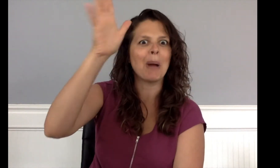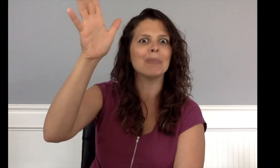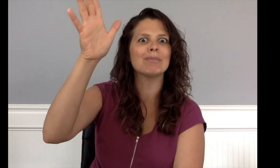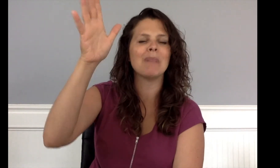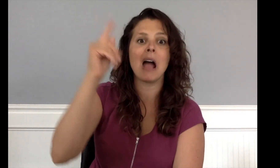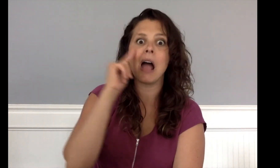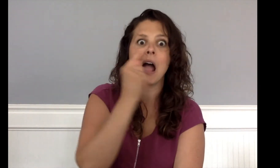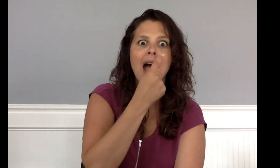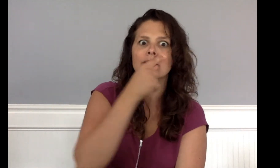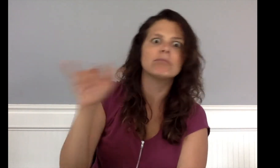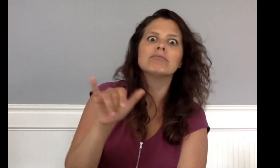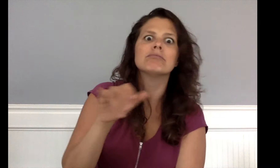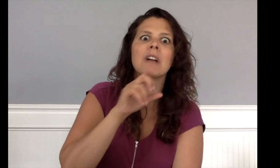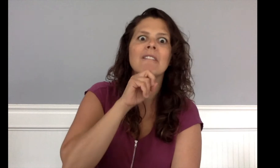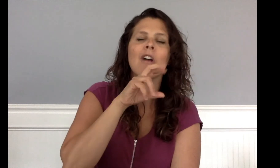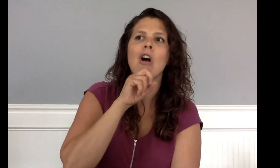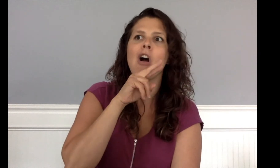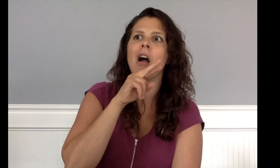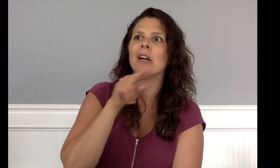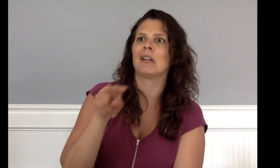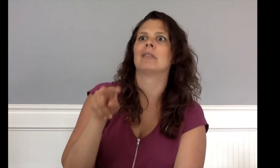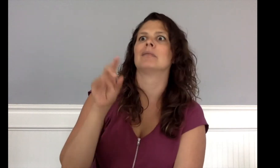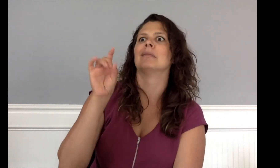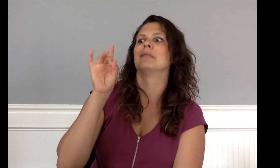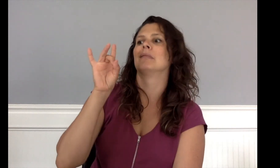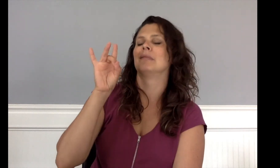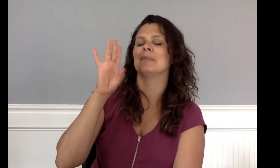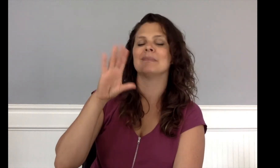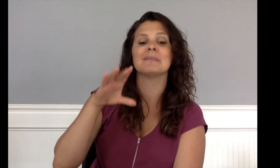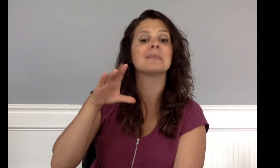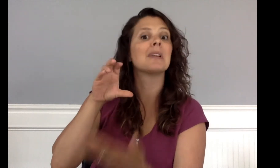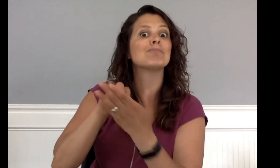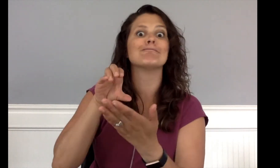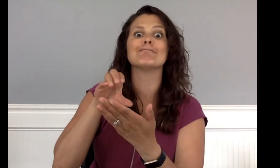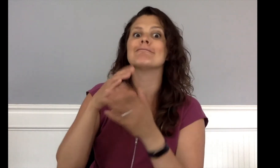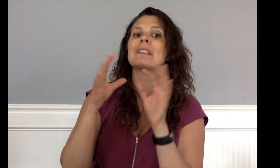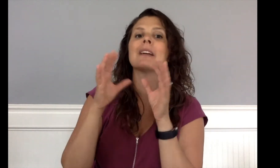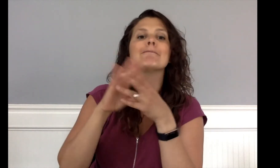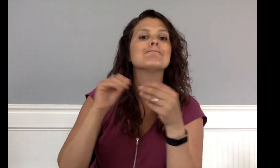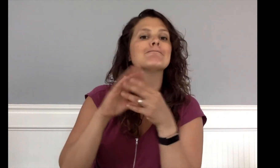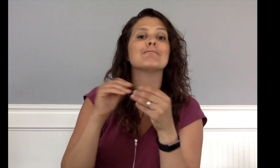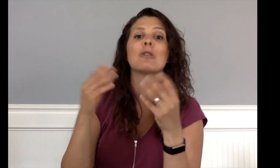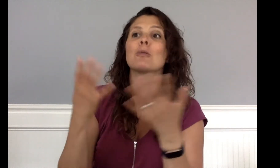Frog’s grandpa had Frog’s big eyes. Or rather Frog had his big eyes.